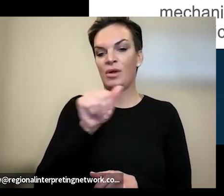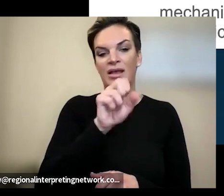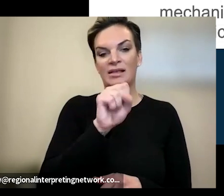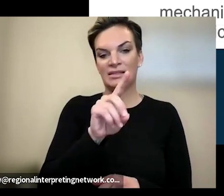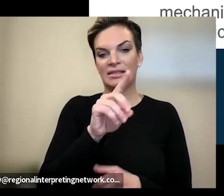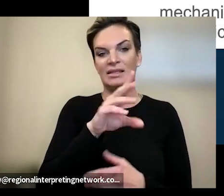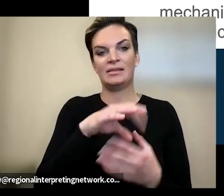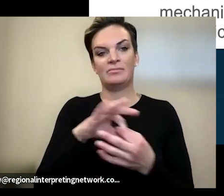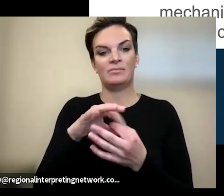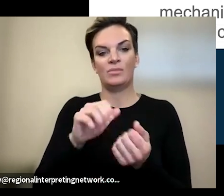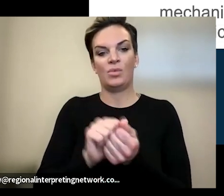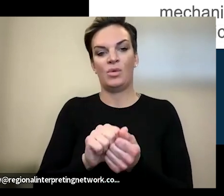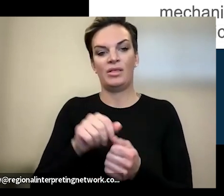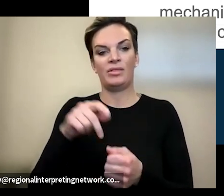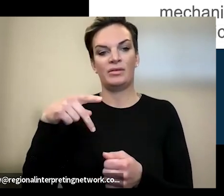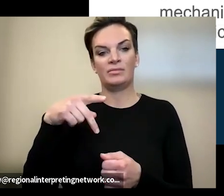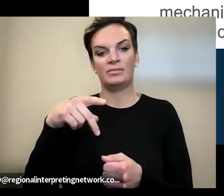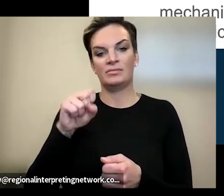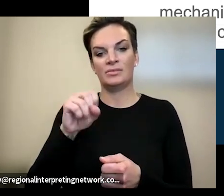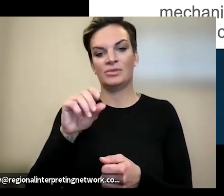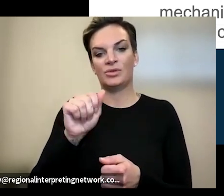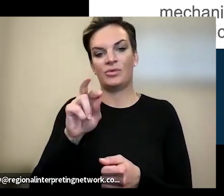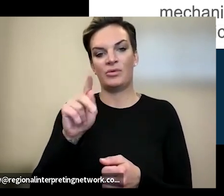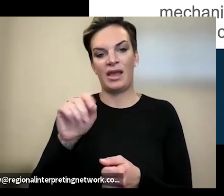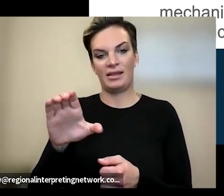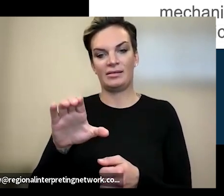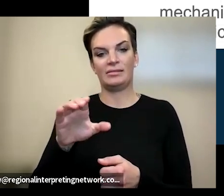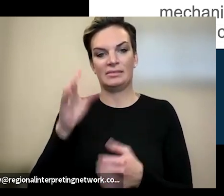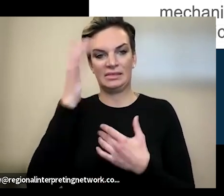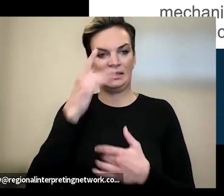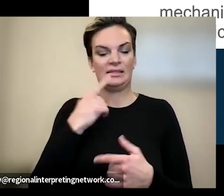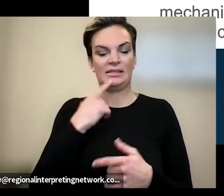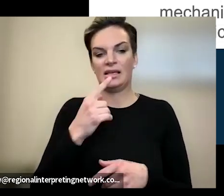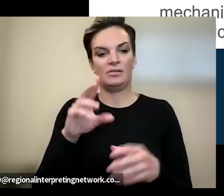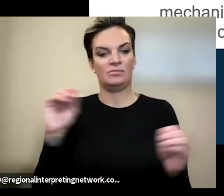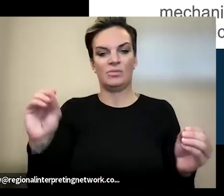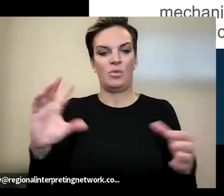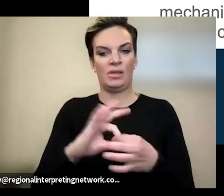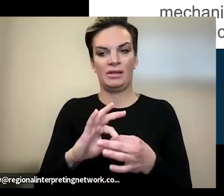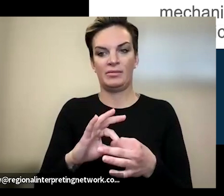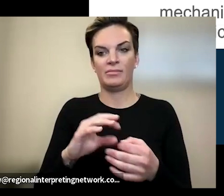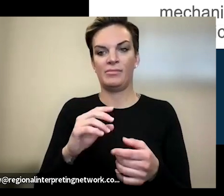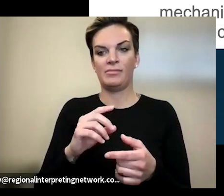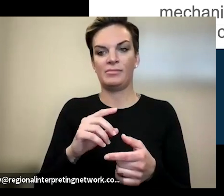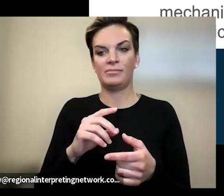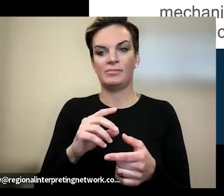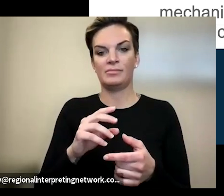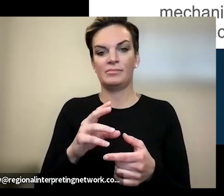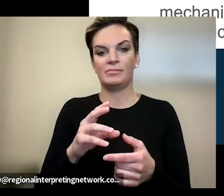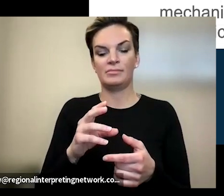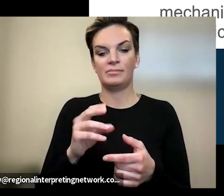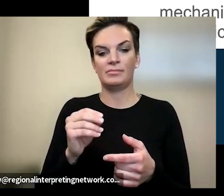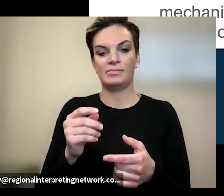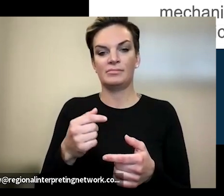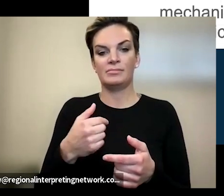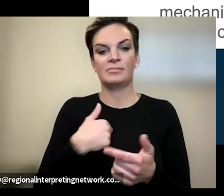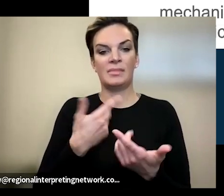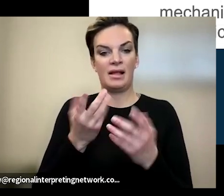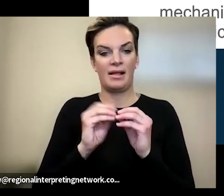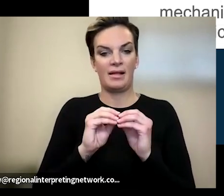He just flat out said, "Nope, there's no link." And, that I obviously disagree with that